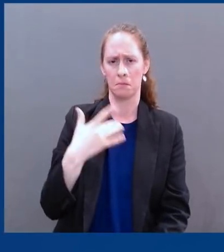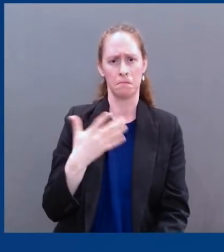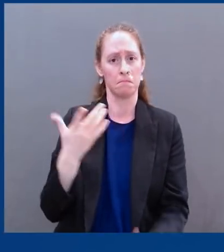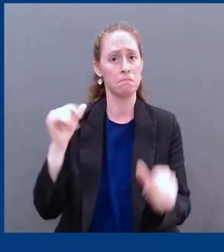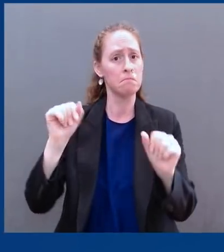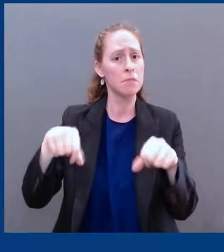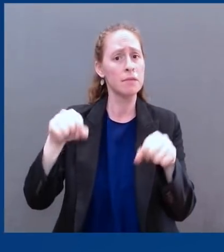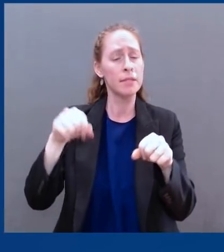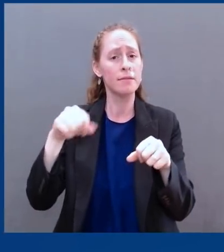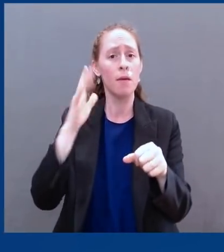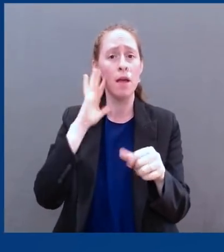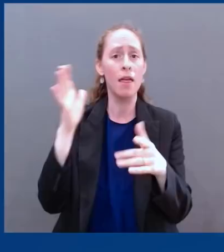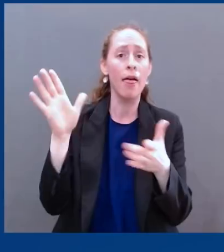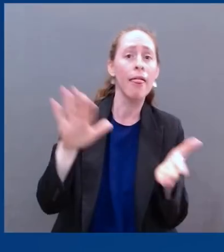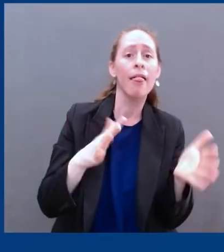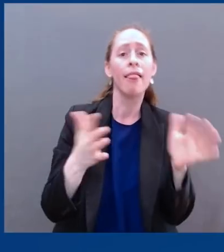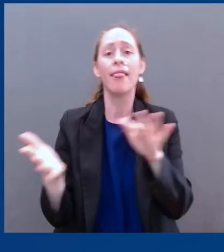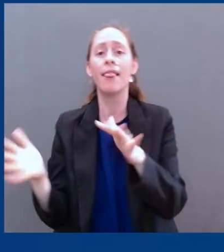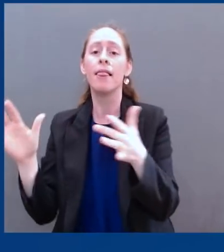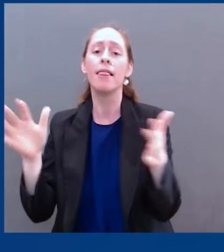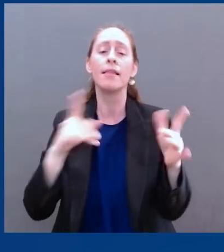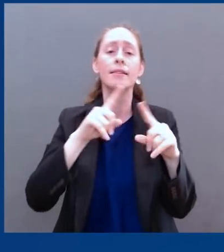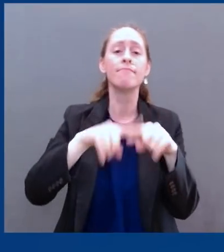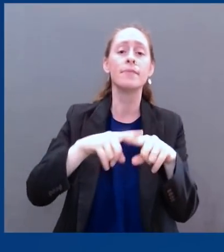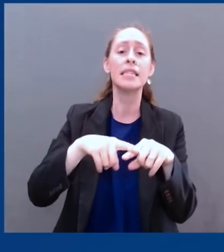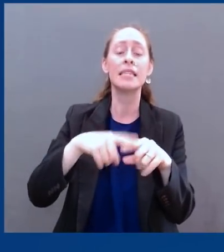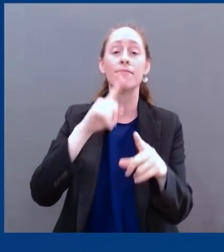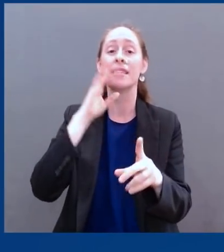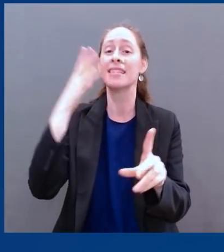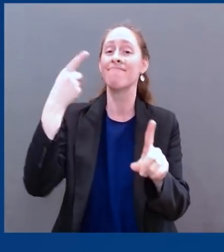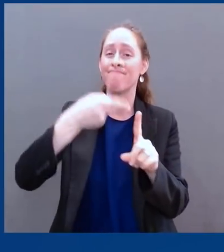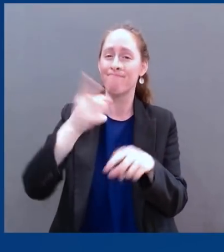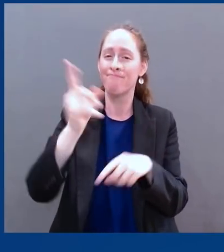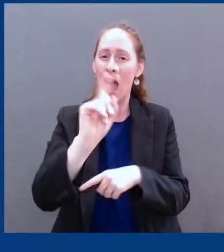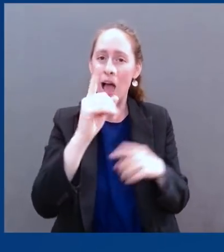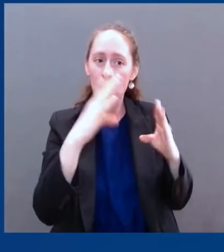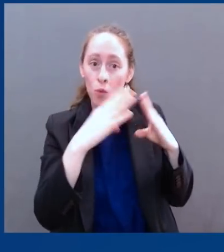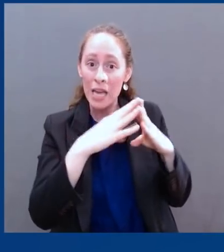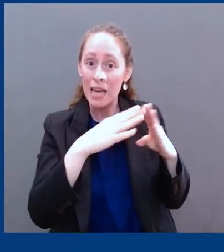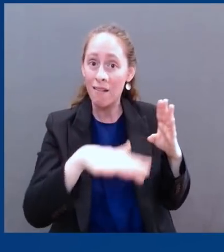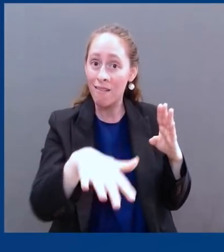which is exactly why the COVID-19 Community Level metrics are in place.